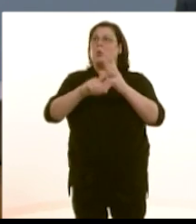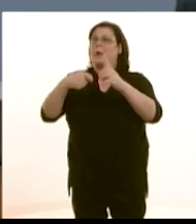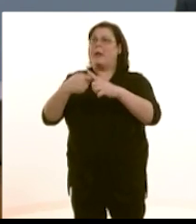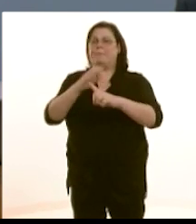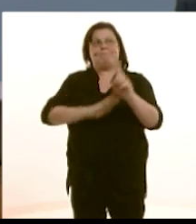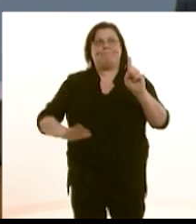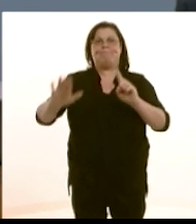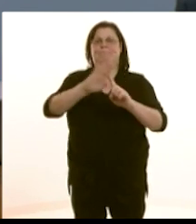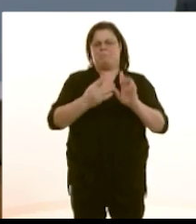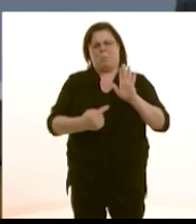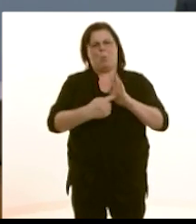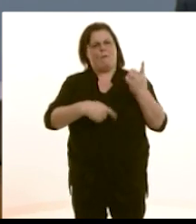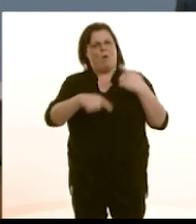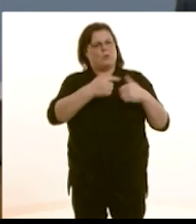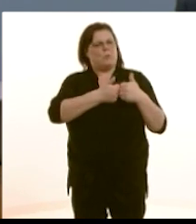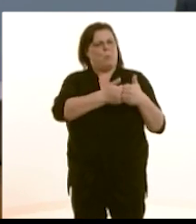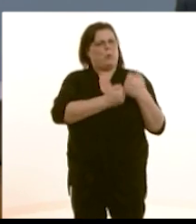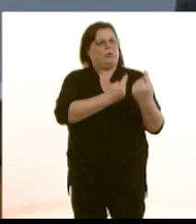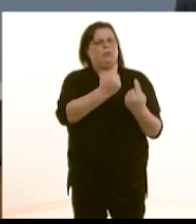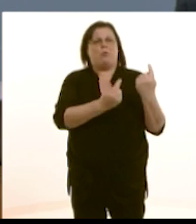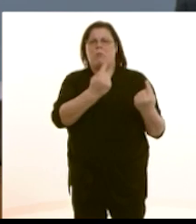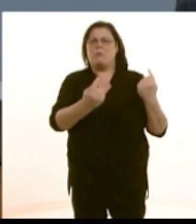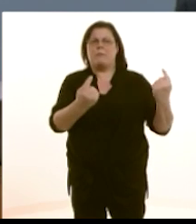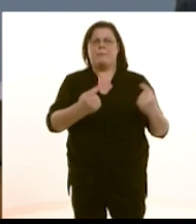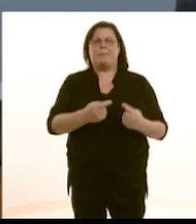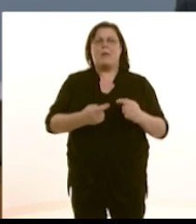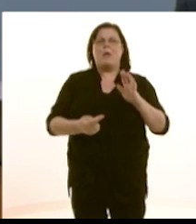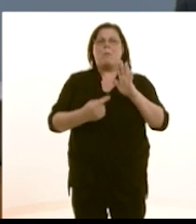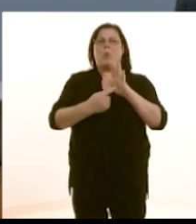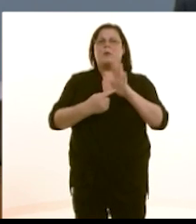vital that we do stand shoulder to shoulder. There is a vital board meeting in Mumbai next